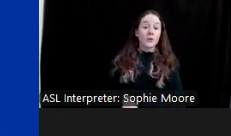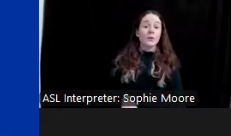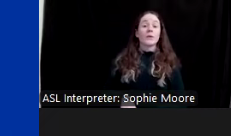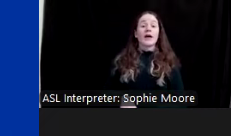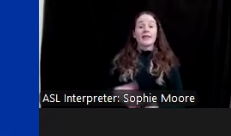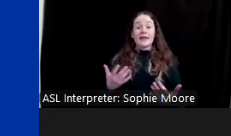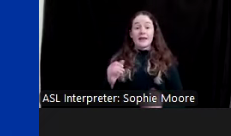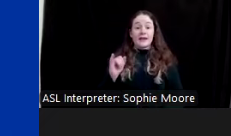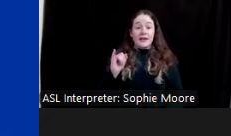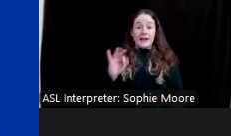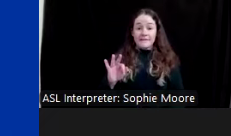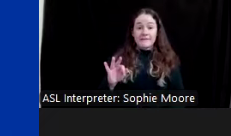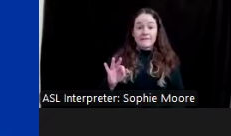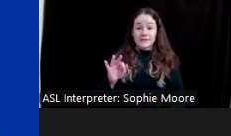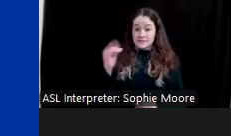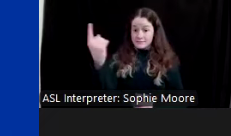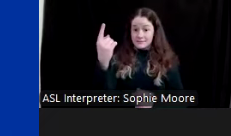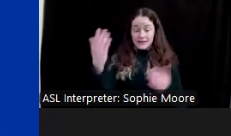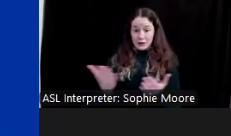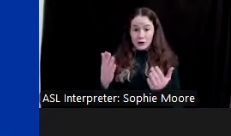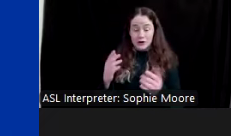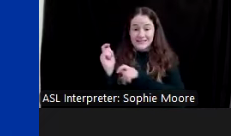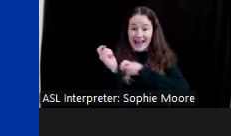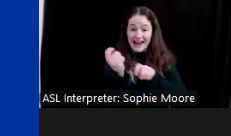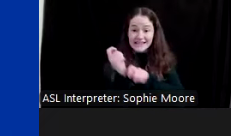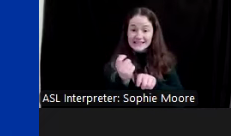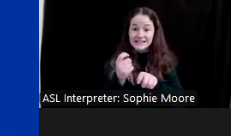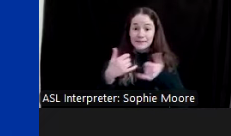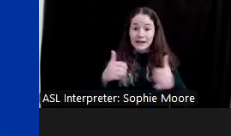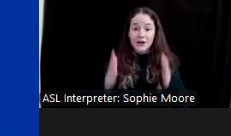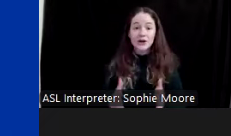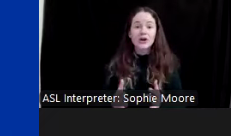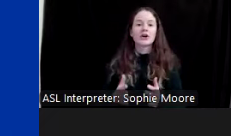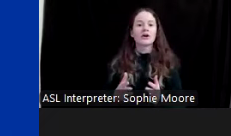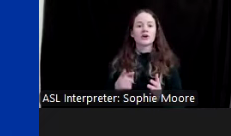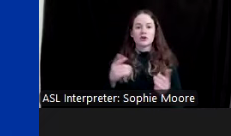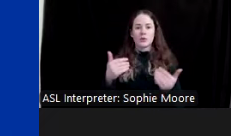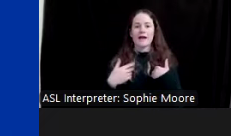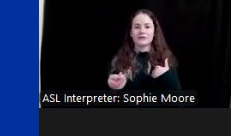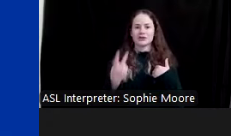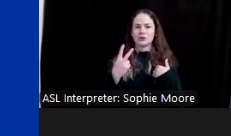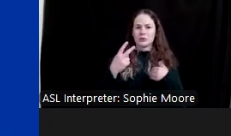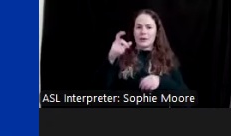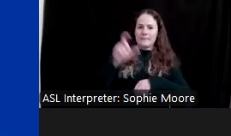wheelchair, you get two bounces instead of one to get to the ball. Other than that, it's pretty much the same. Right?